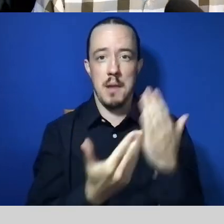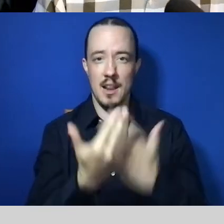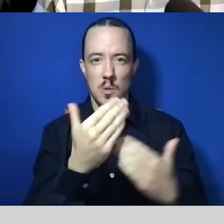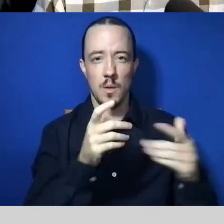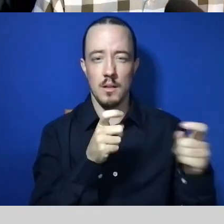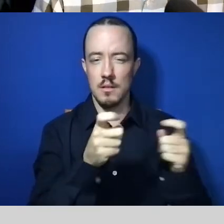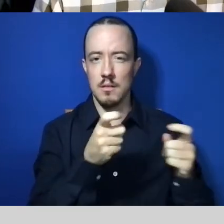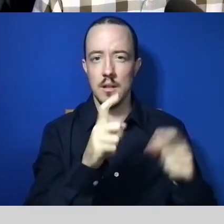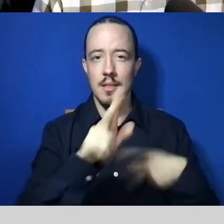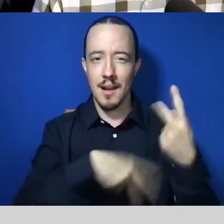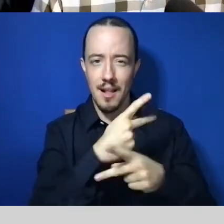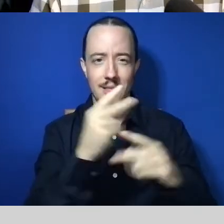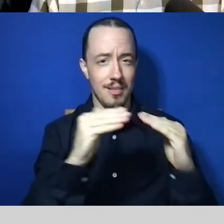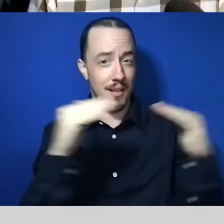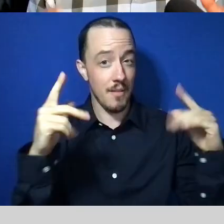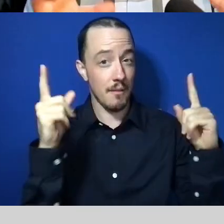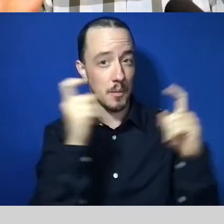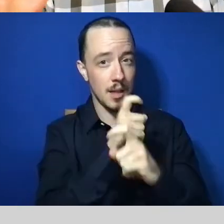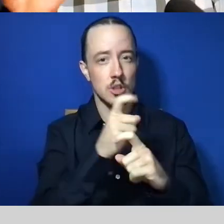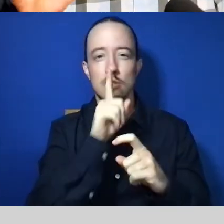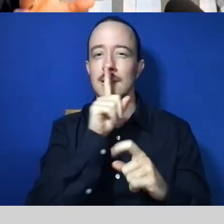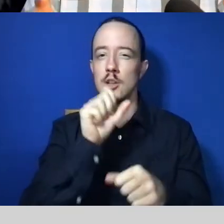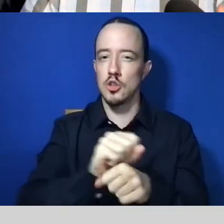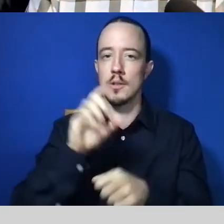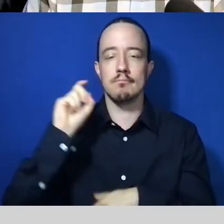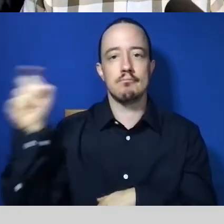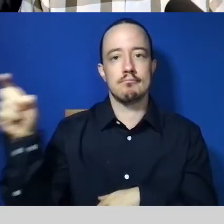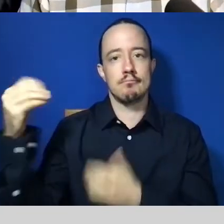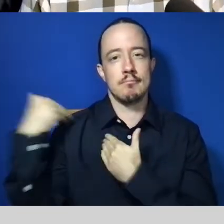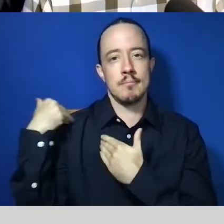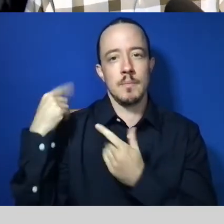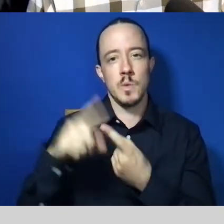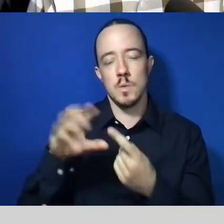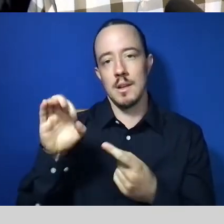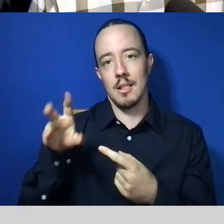Now, that's not all there is to the application. Specifically, we have lots of supporting services